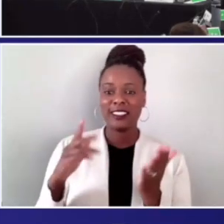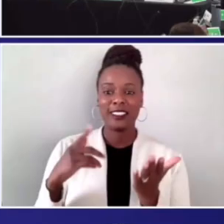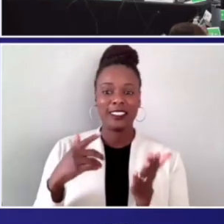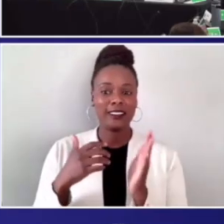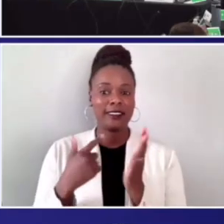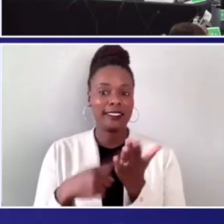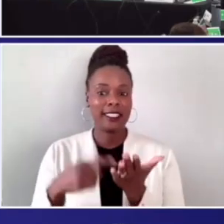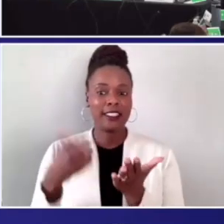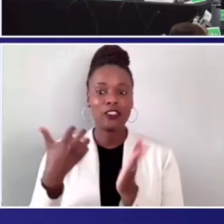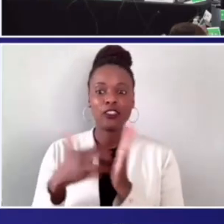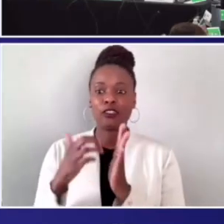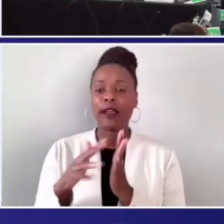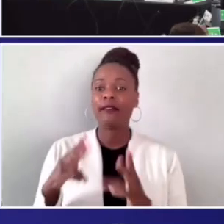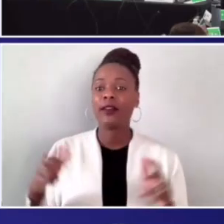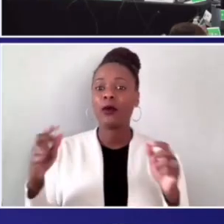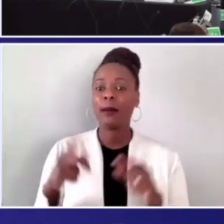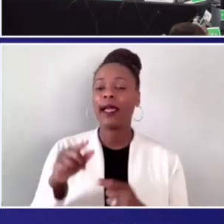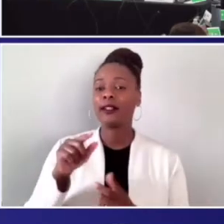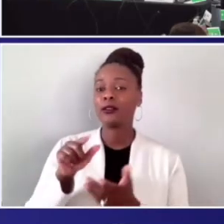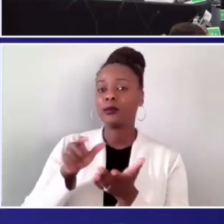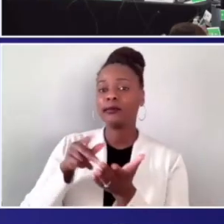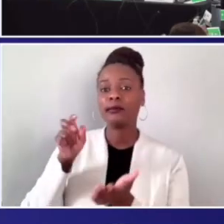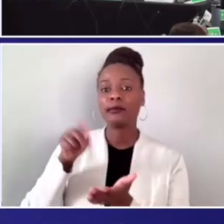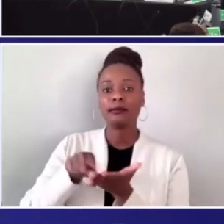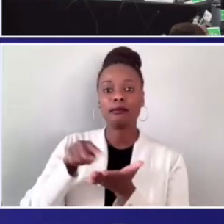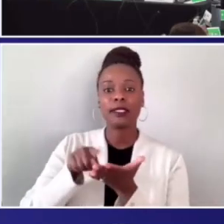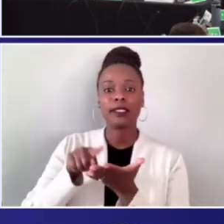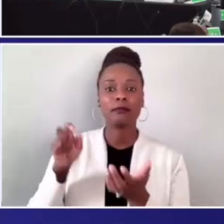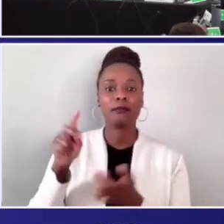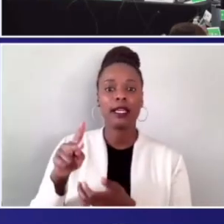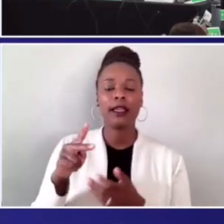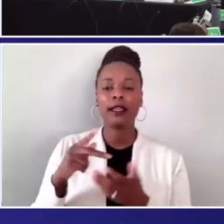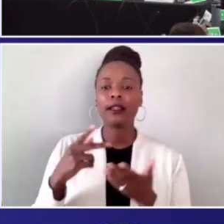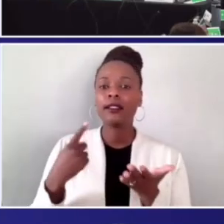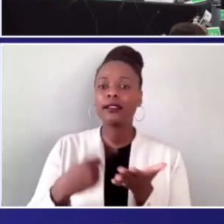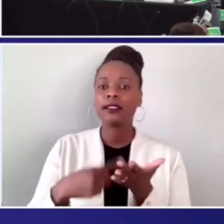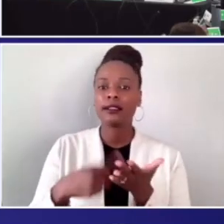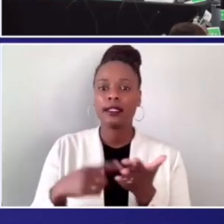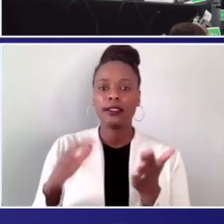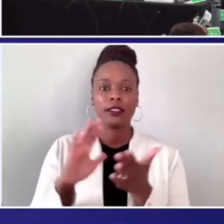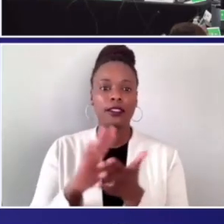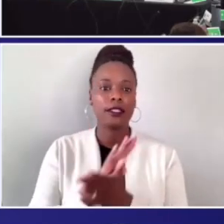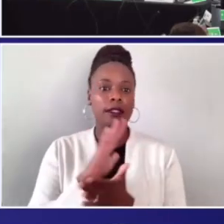which would be in the discussion paper. I think we will -- beginning --